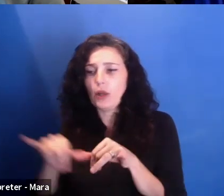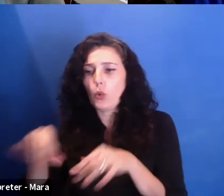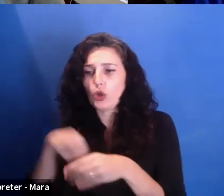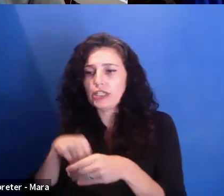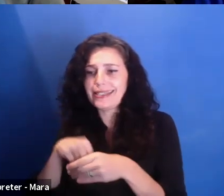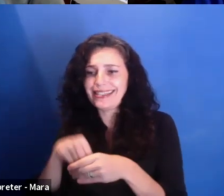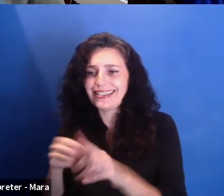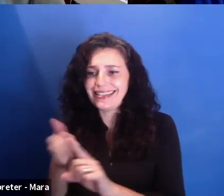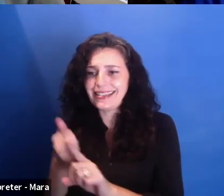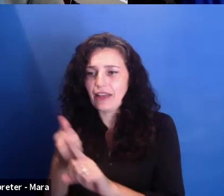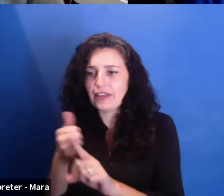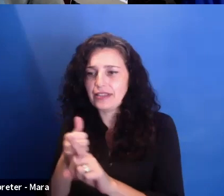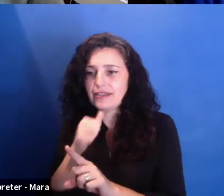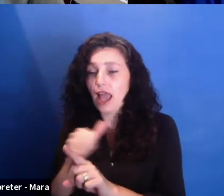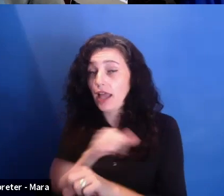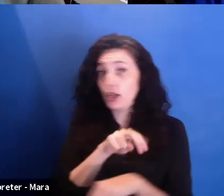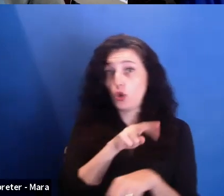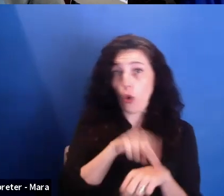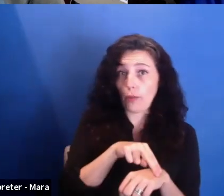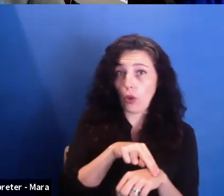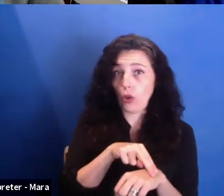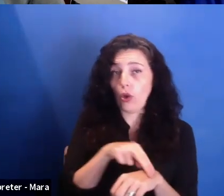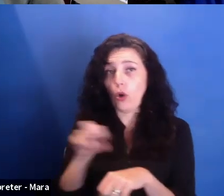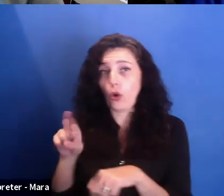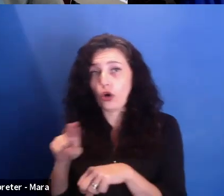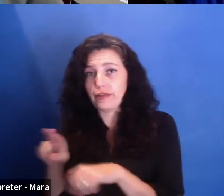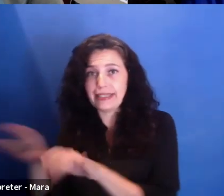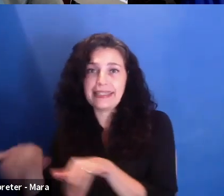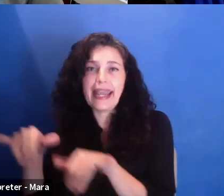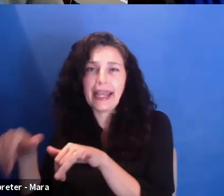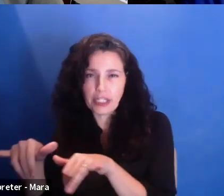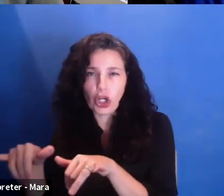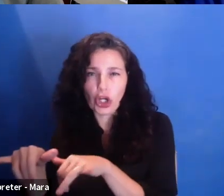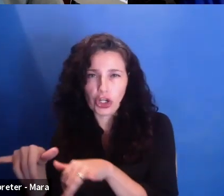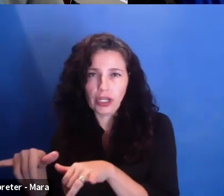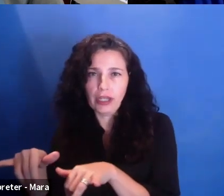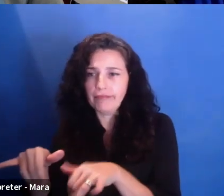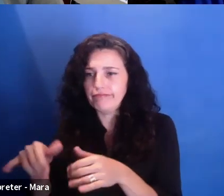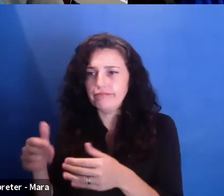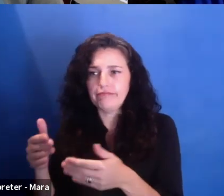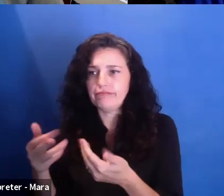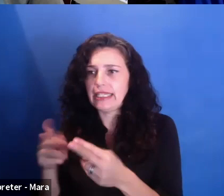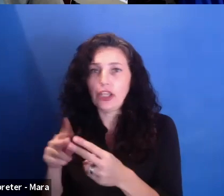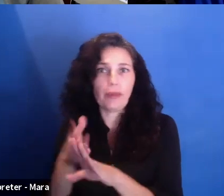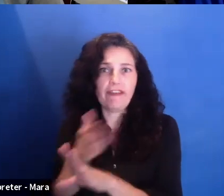either on the front end or the back end, of a job. Great, we have a question about